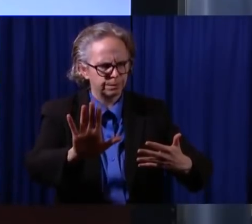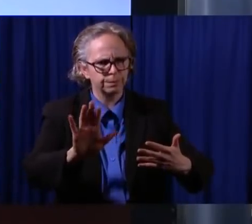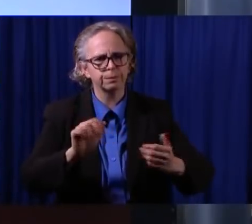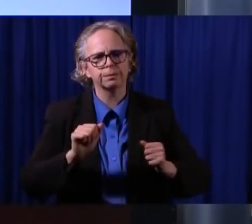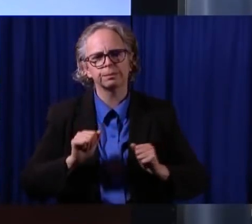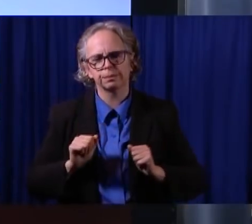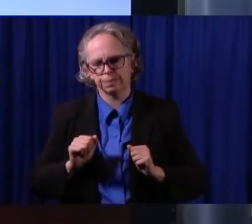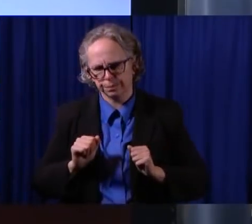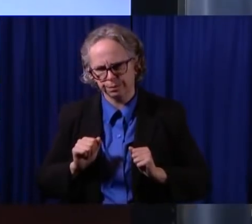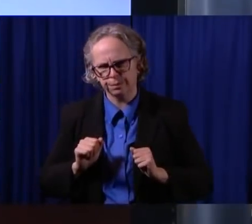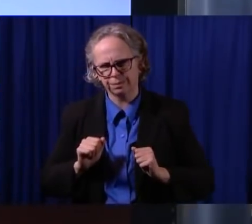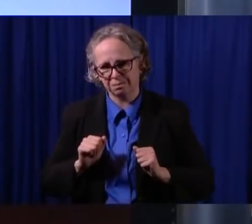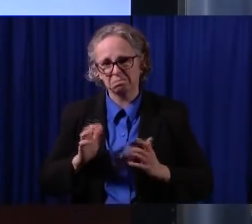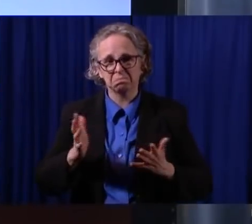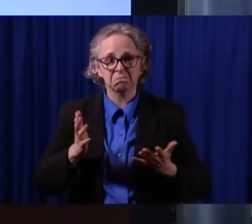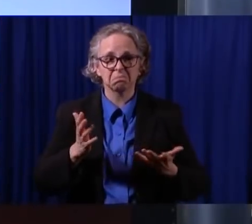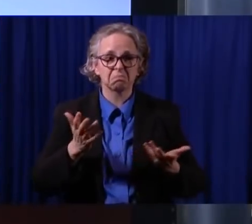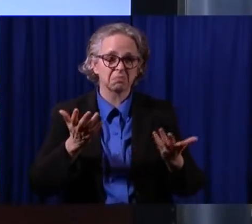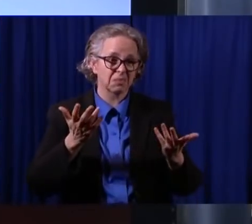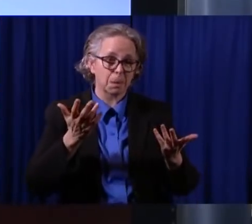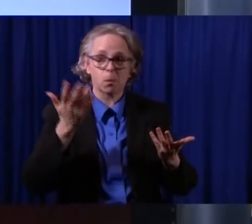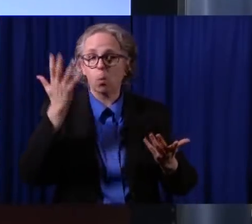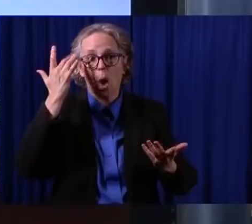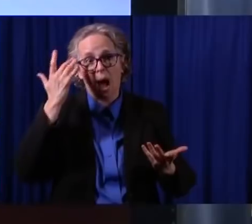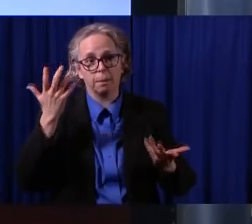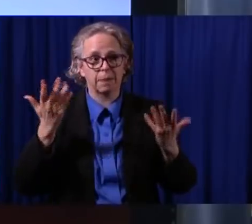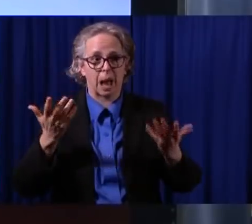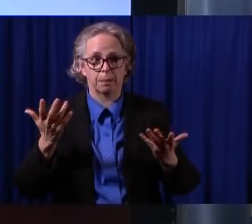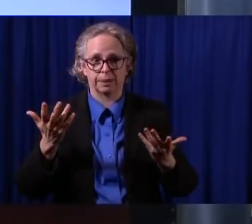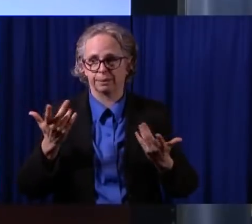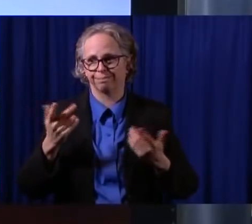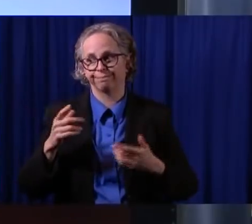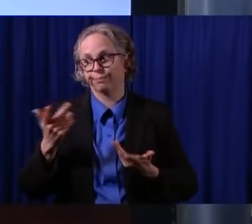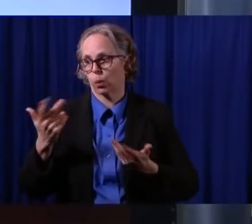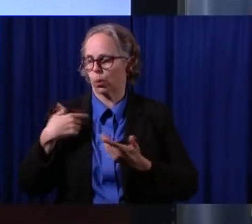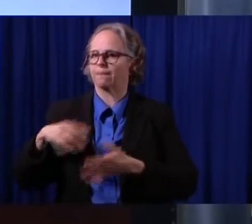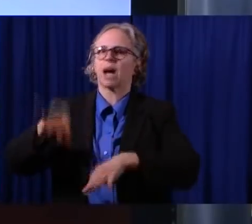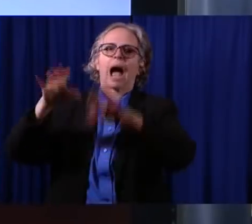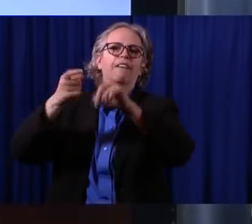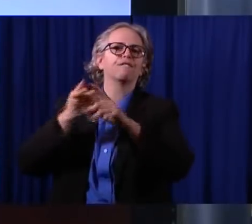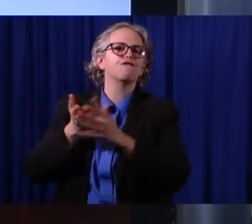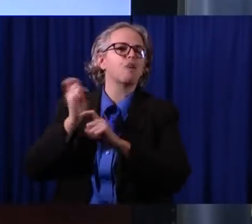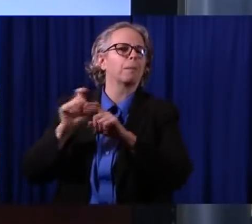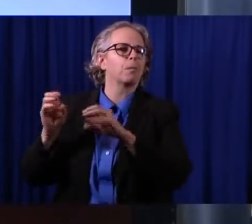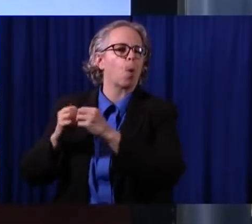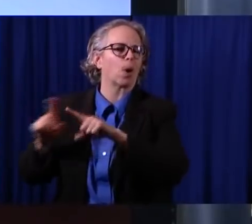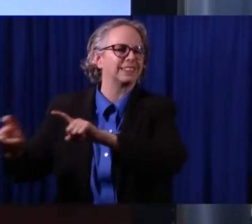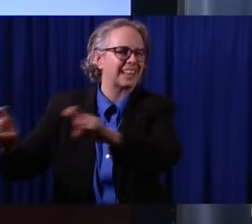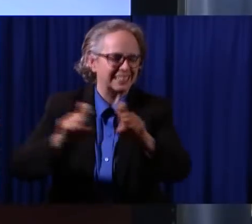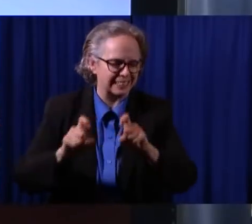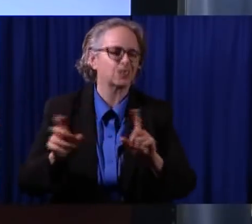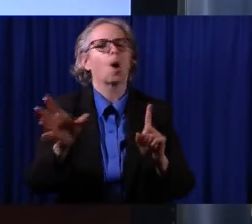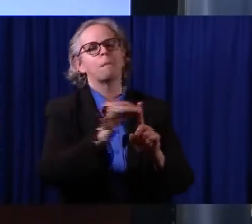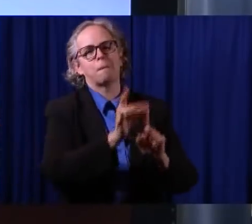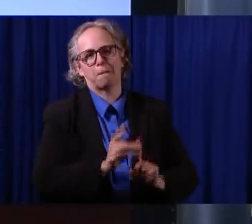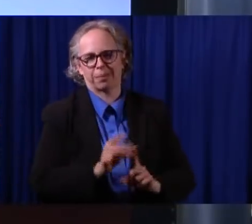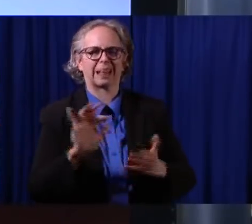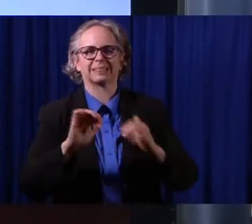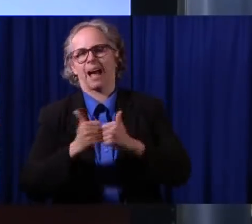LAST MONTH OR TWO, WHAT WE HAVE BEEN SEEING IS AN INCREASE IN THE NUMBER OF KIDS TESTING POSITIVE FOR CORONAVIRUS. INITIALLY, SOME OF THAT CERTAINLY COULD BE DOWN TO